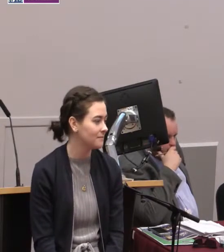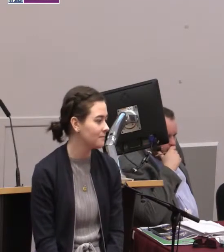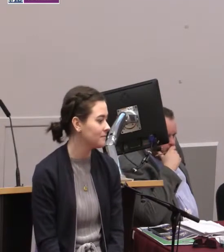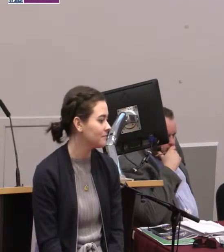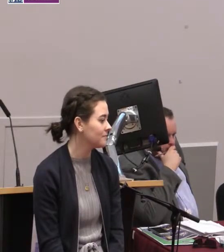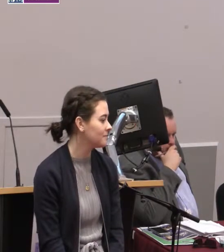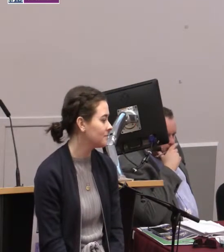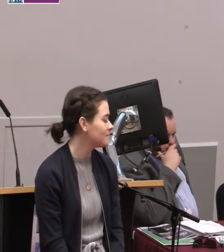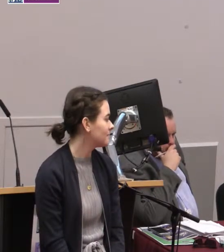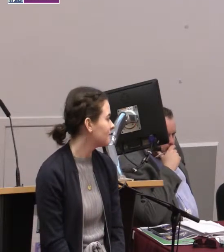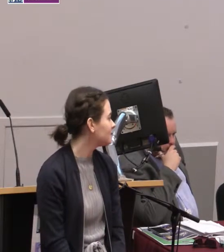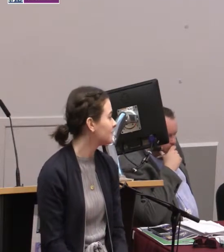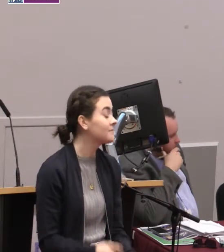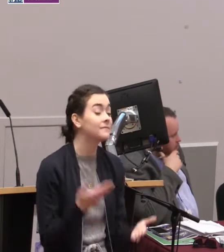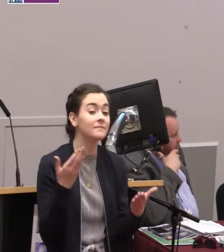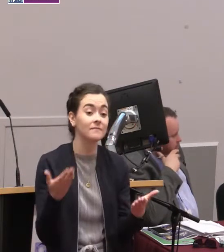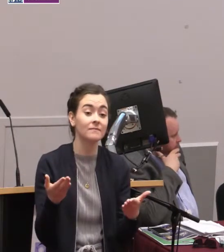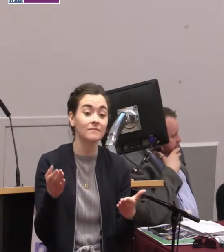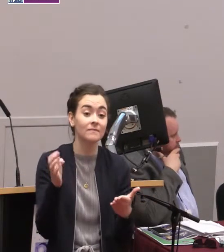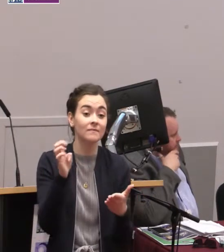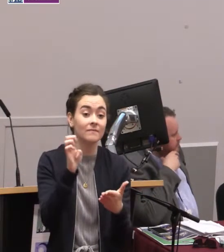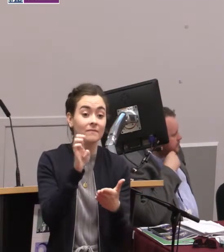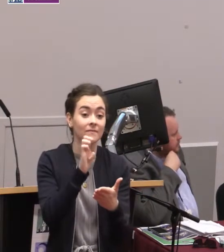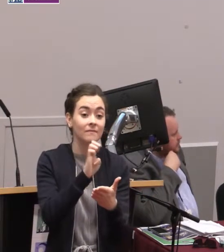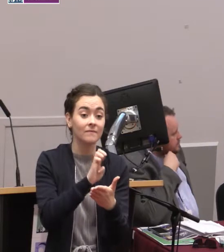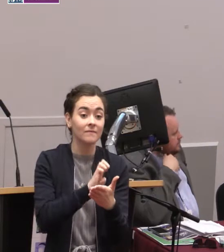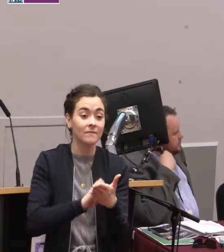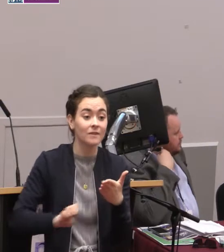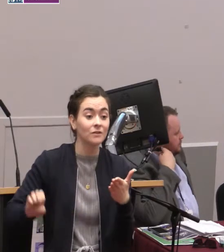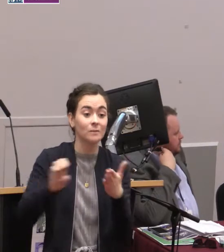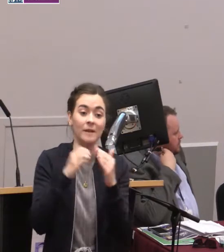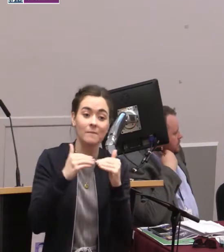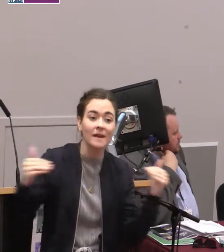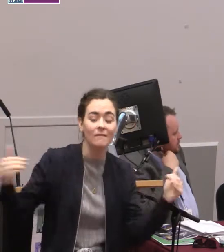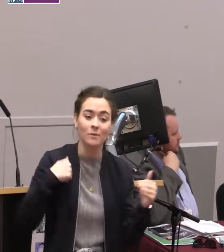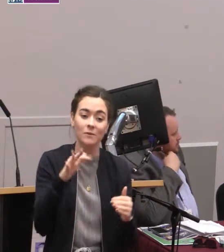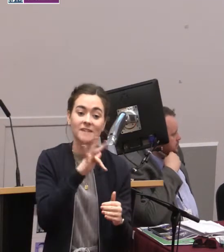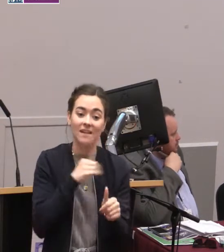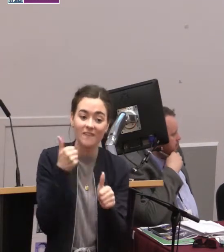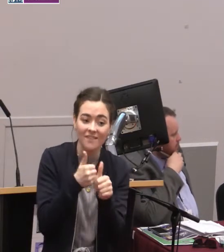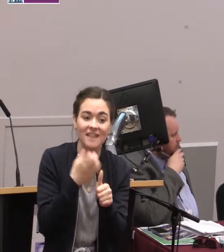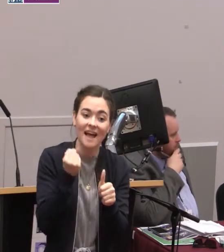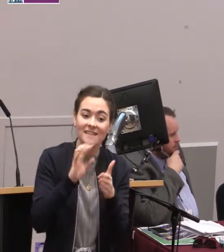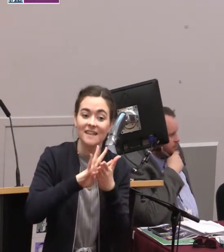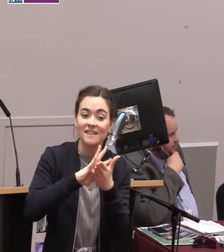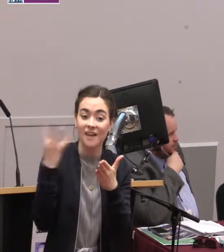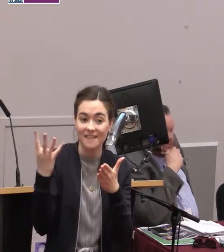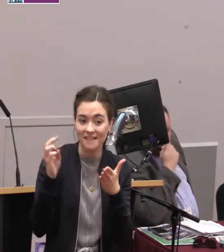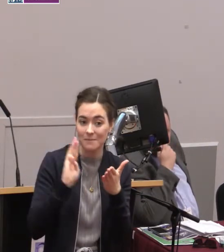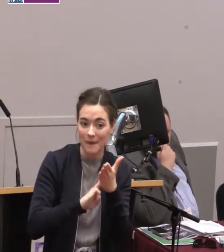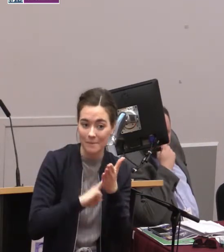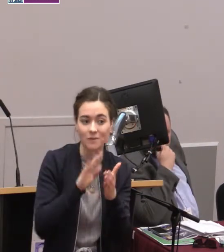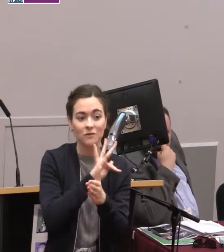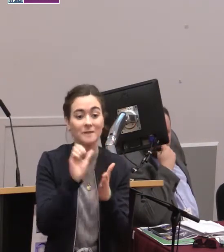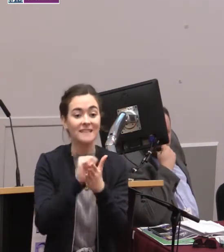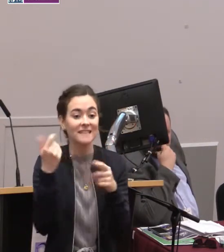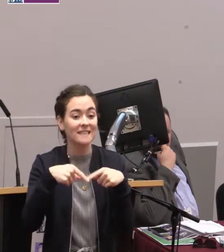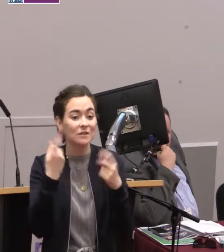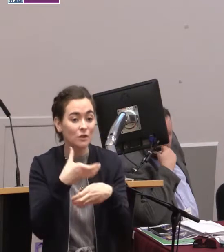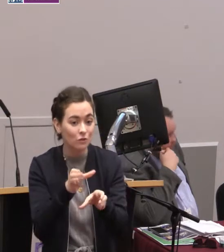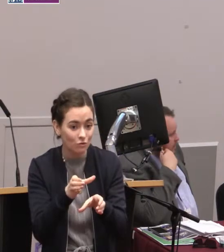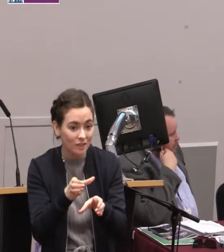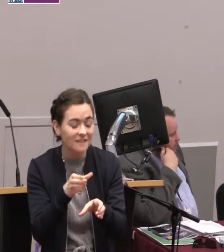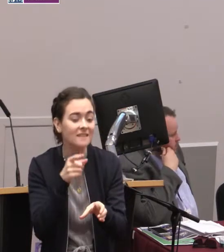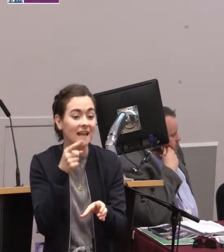So the European (unknown term) has 19 members from 16 countries and only self educate and